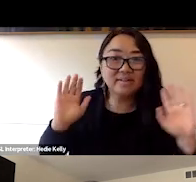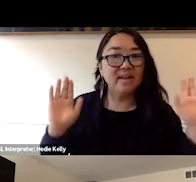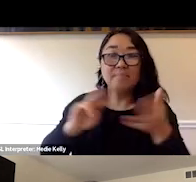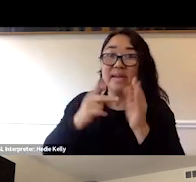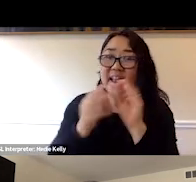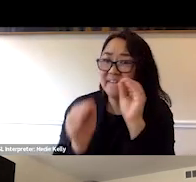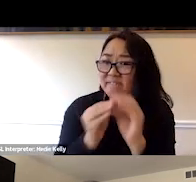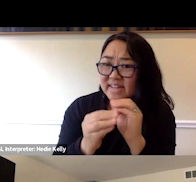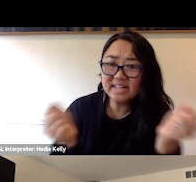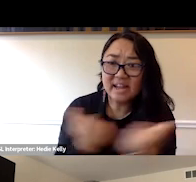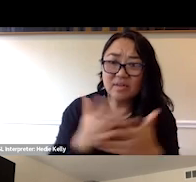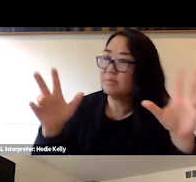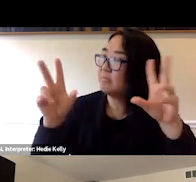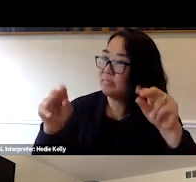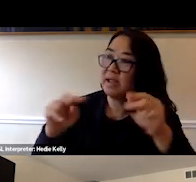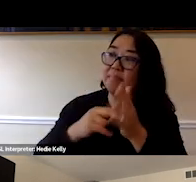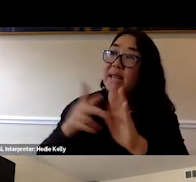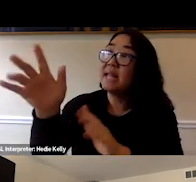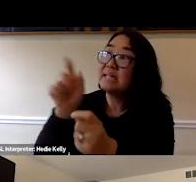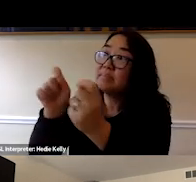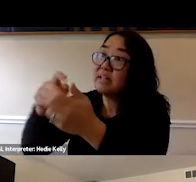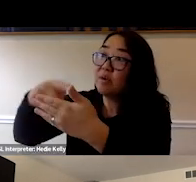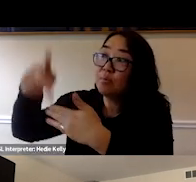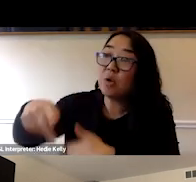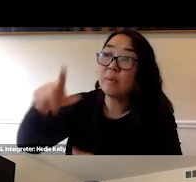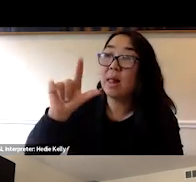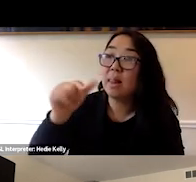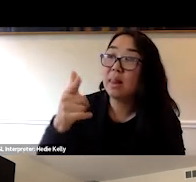It just means that what Lighthouse is capable of checking you passed,